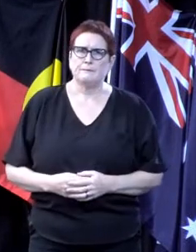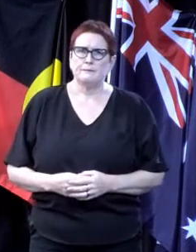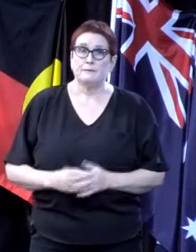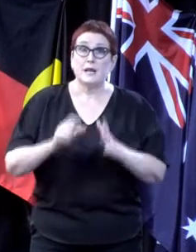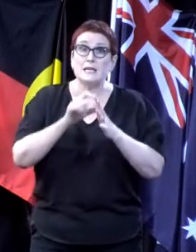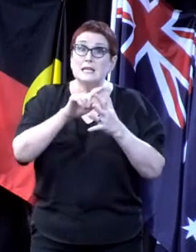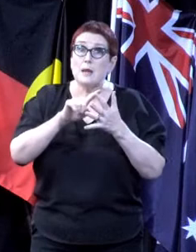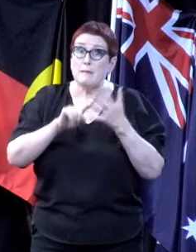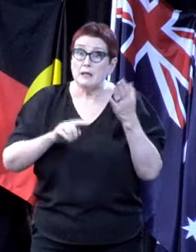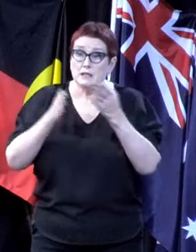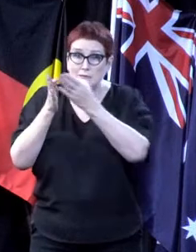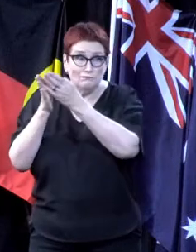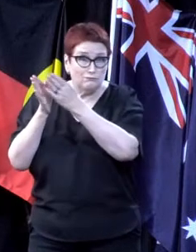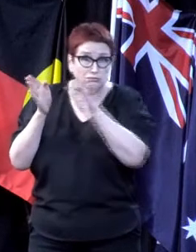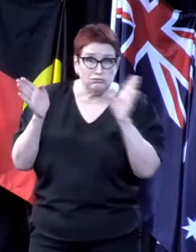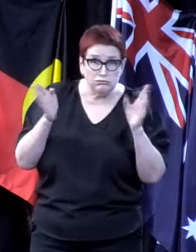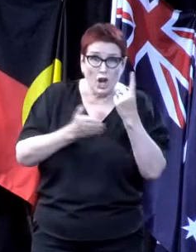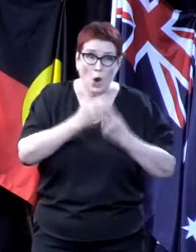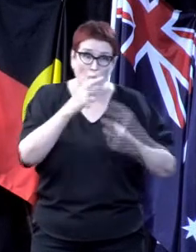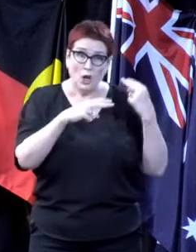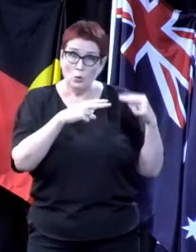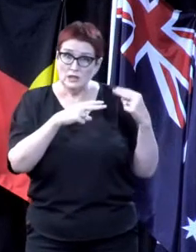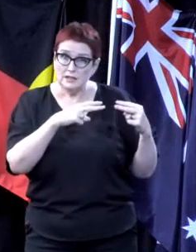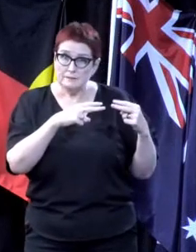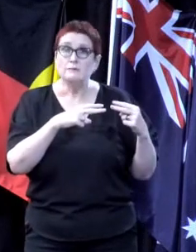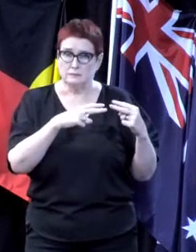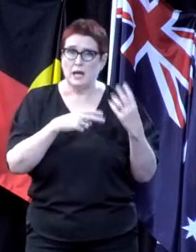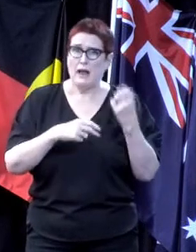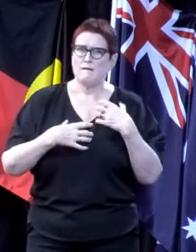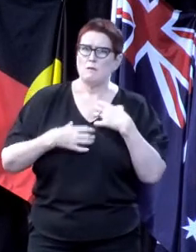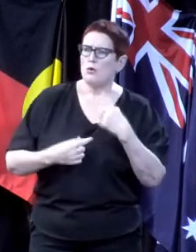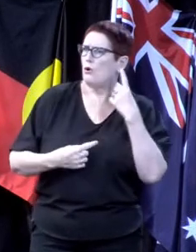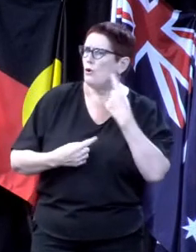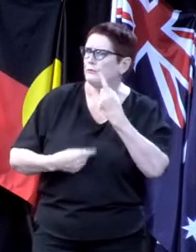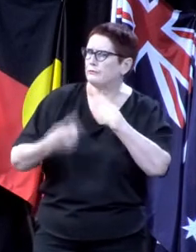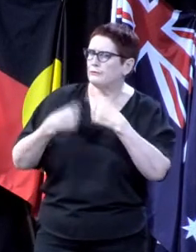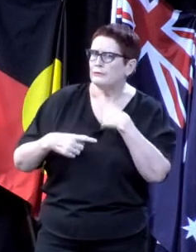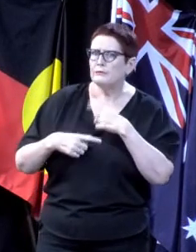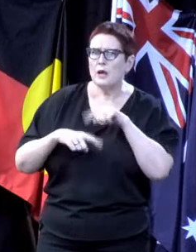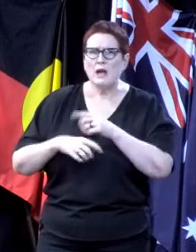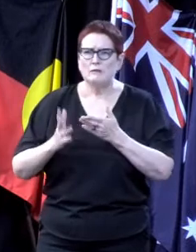than conditions such as autism. We've also heard about issues such as wheelchair access.